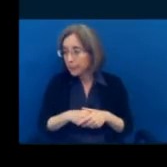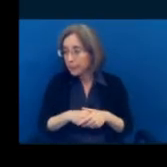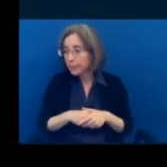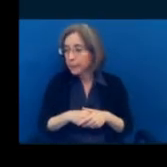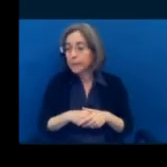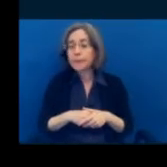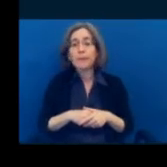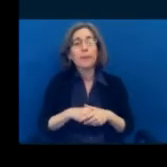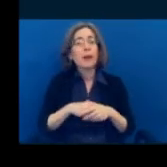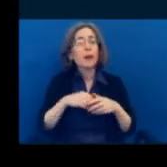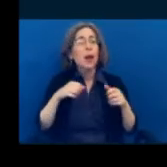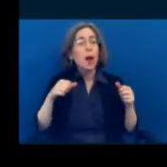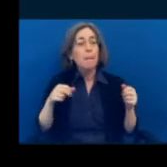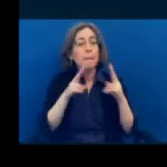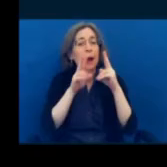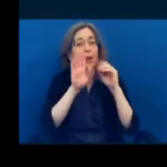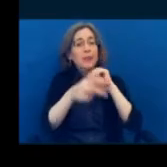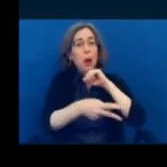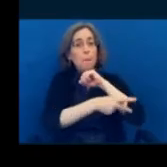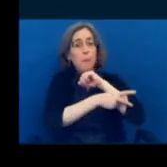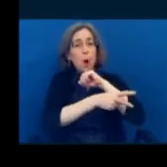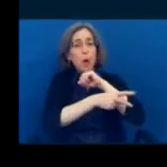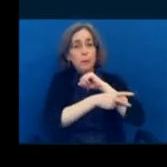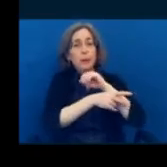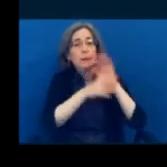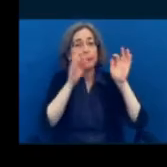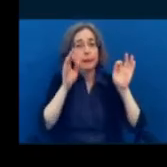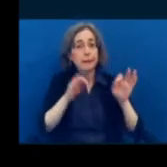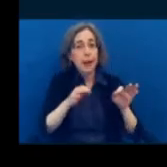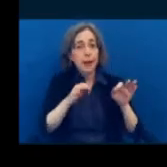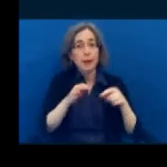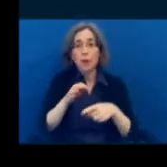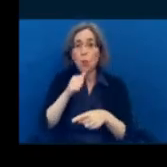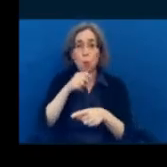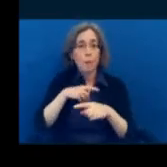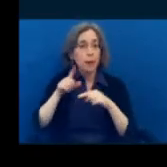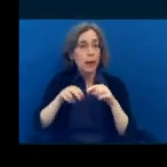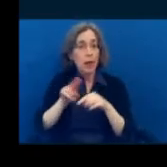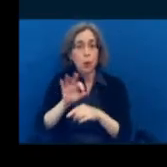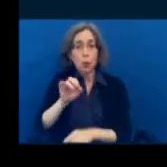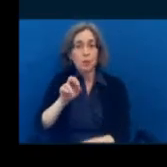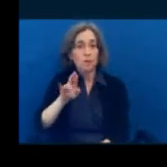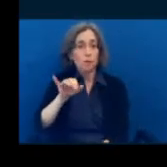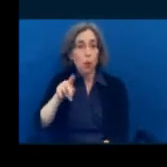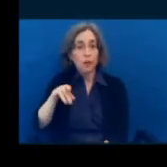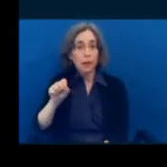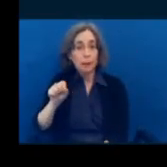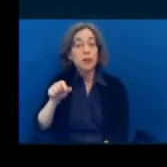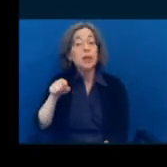IN 1755 THAT MIDWIVES COULDN'T USE FORCEPS SHE DECIDED TO CREATE THE FIRST OBSTETRICAL MAN